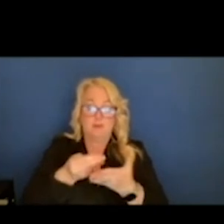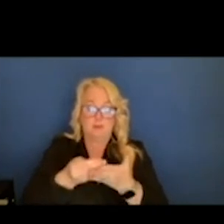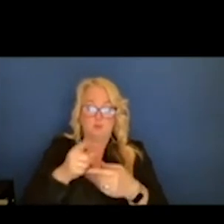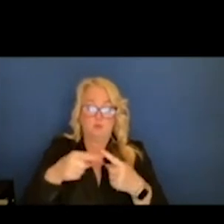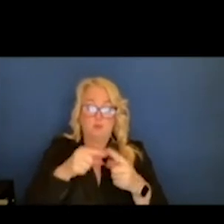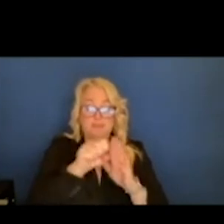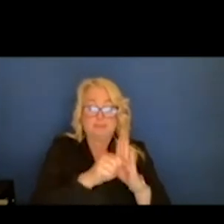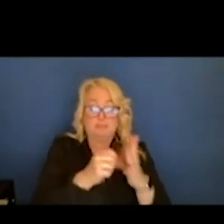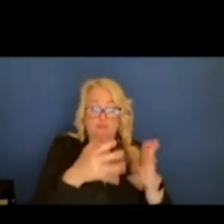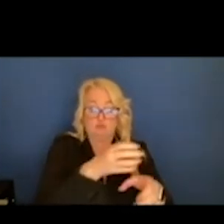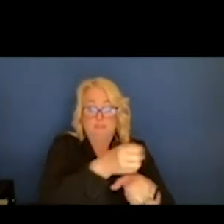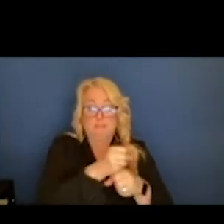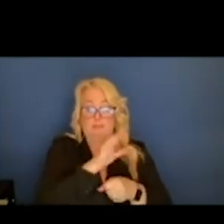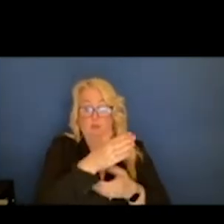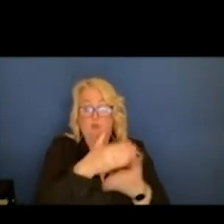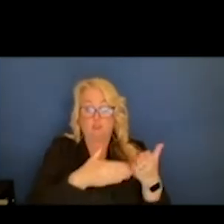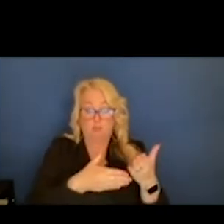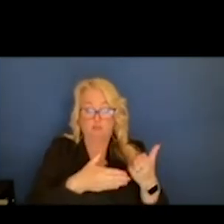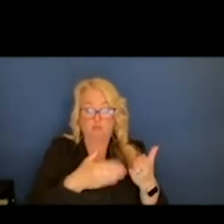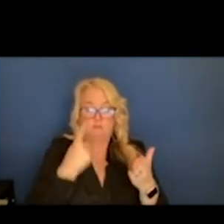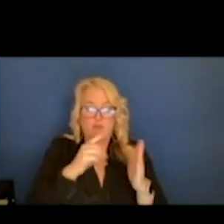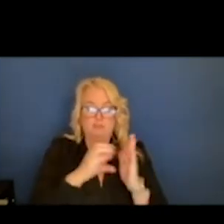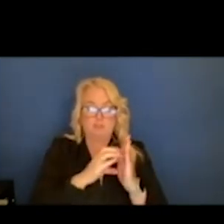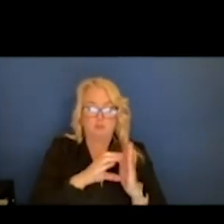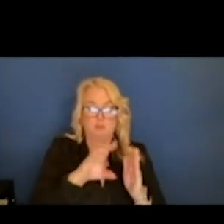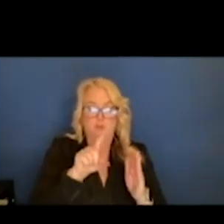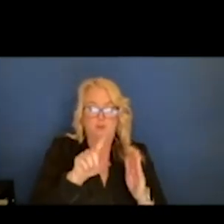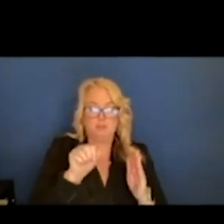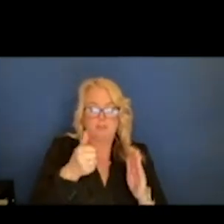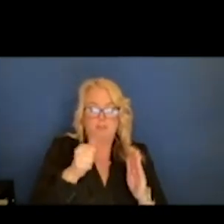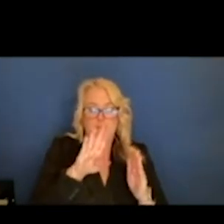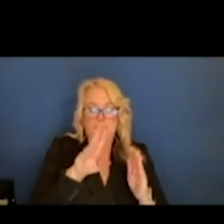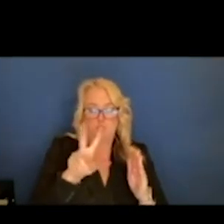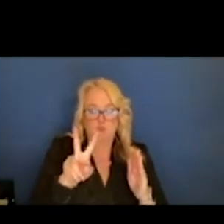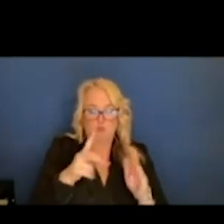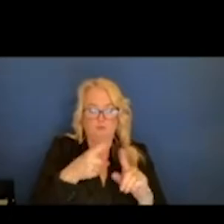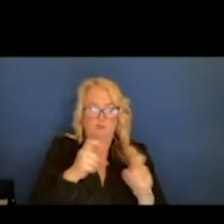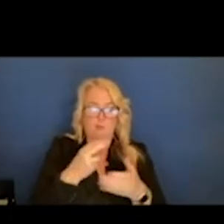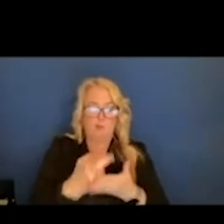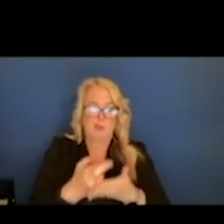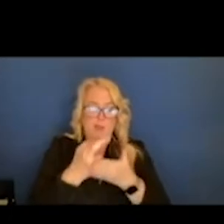after states received their share under Section 110(b)(2) of the Rehabilitation Act,